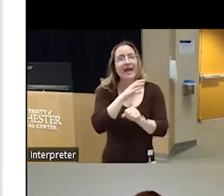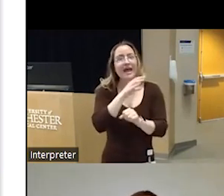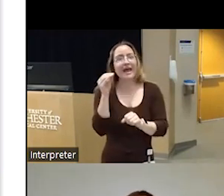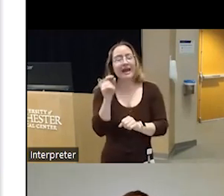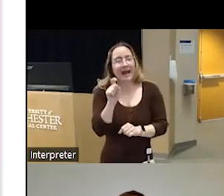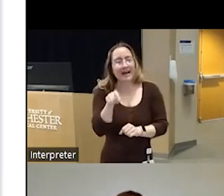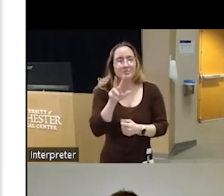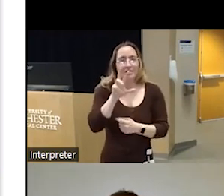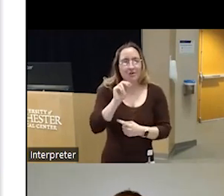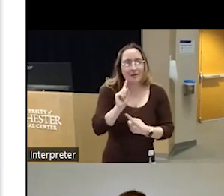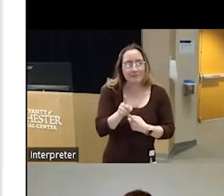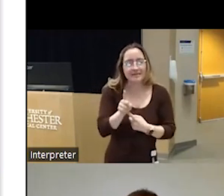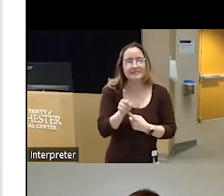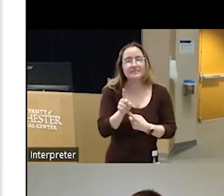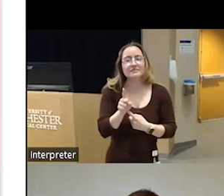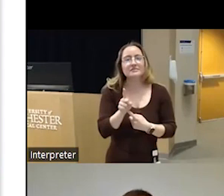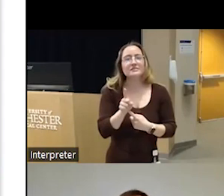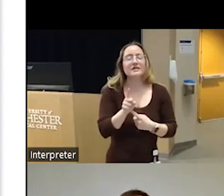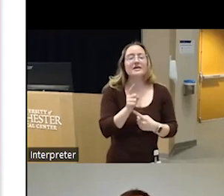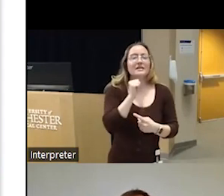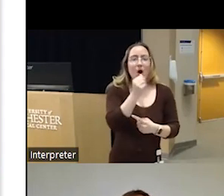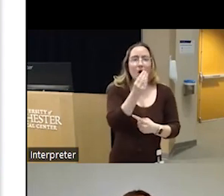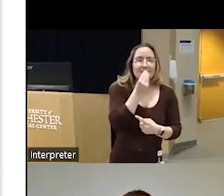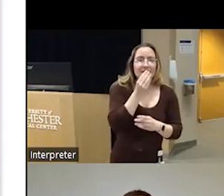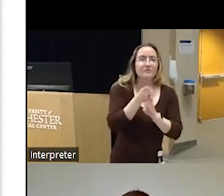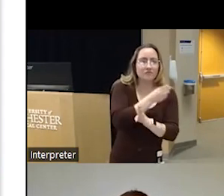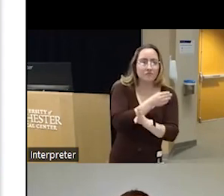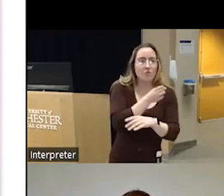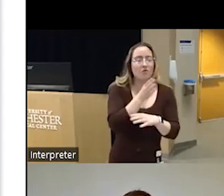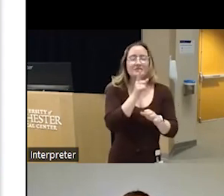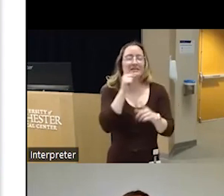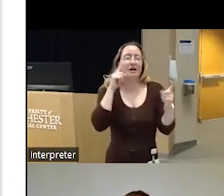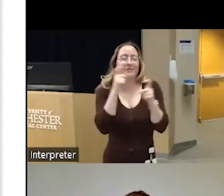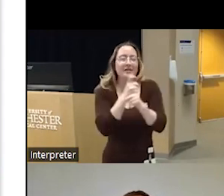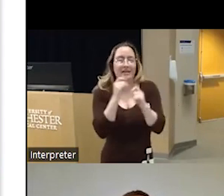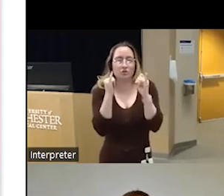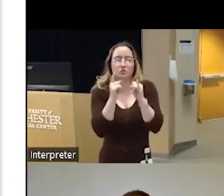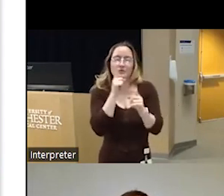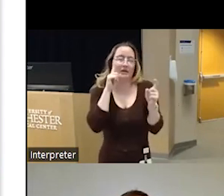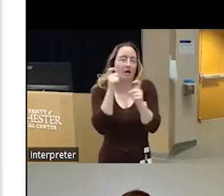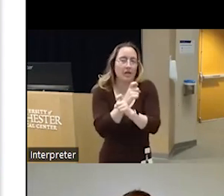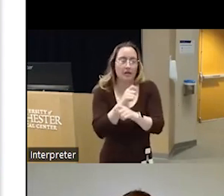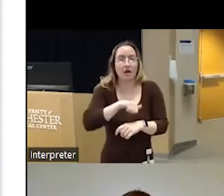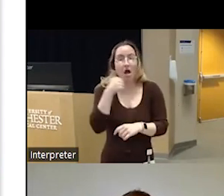fasting before you eat afterwards. It's complicated. Many of the other treatments are not effective.